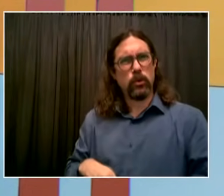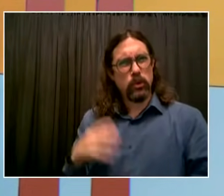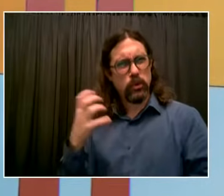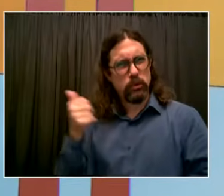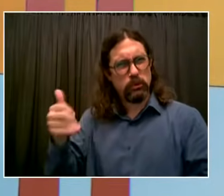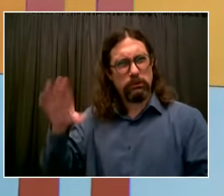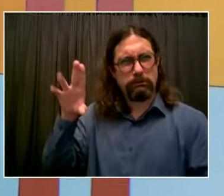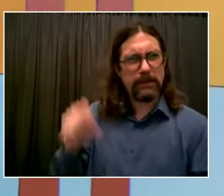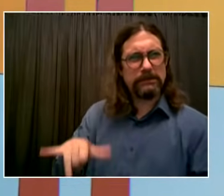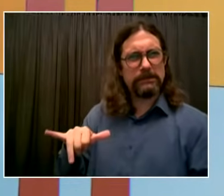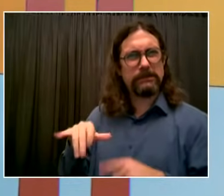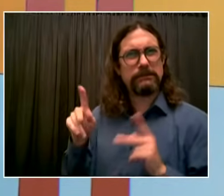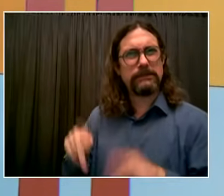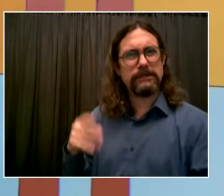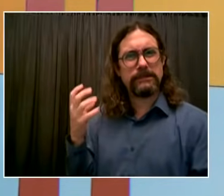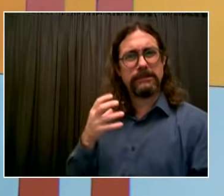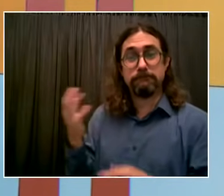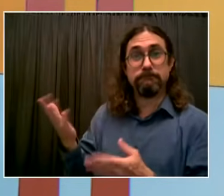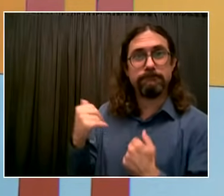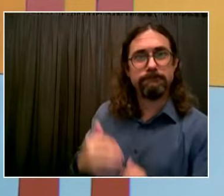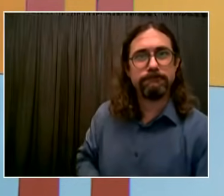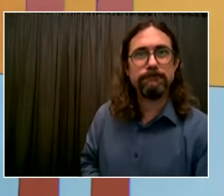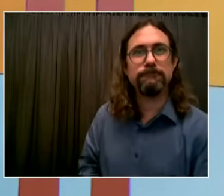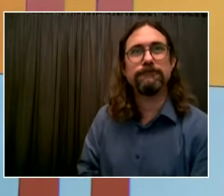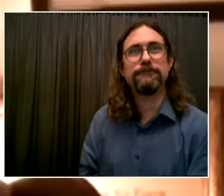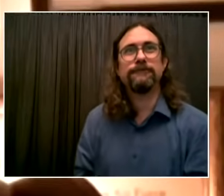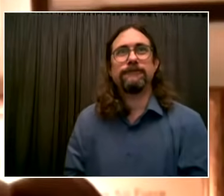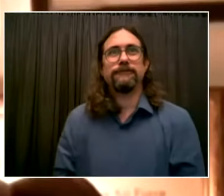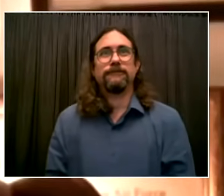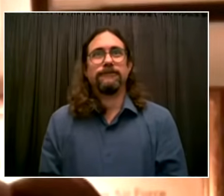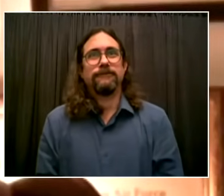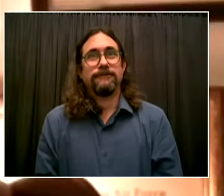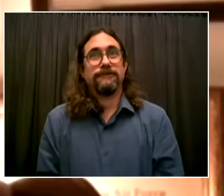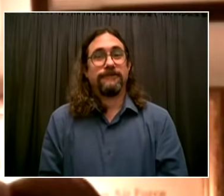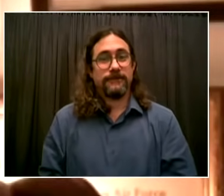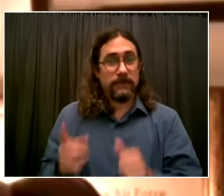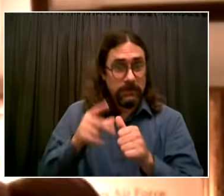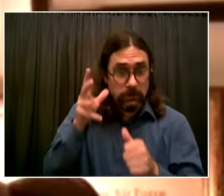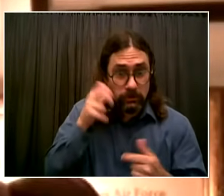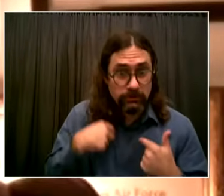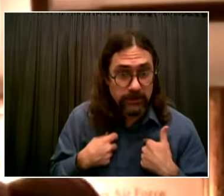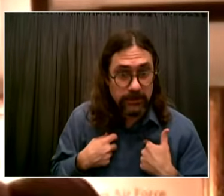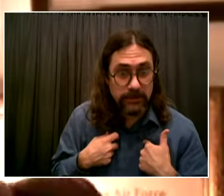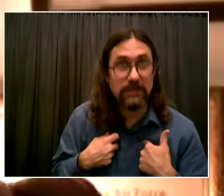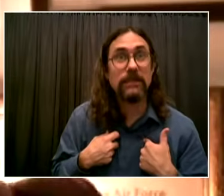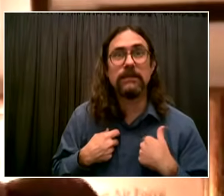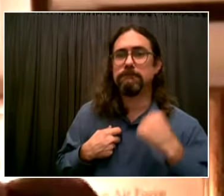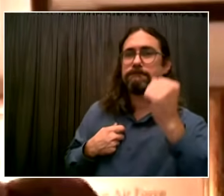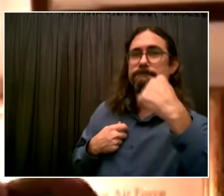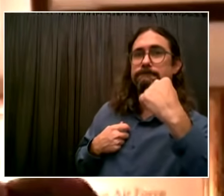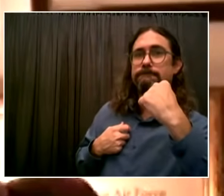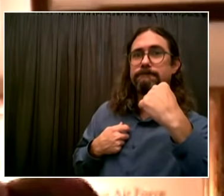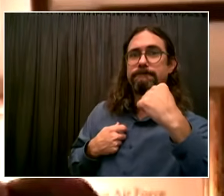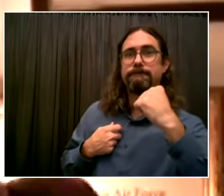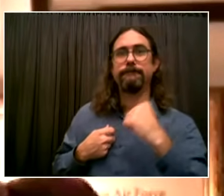DIAZ, TELL US WHAT YOU THINK OF THIS NEW INITIATIVE. WELL FIRST OF ALL, MAYOR, I WANT TO THANK